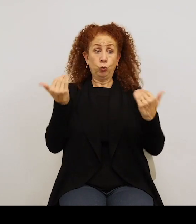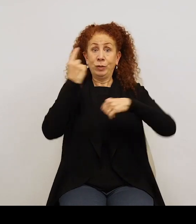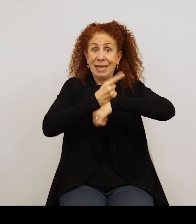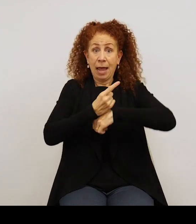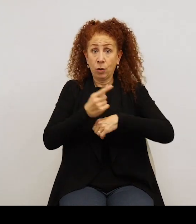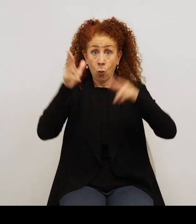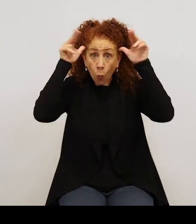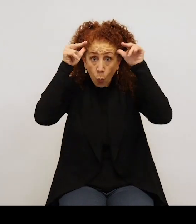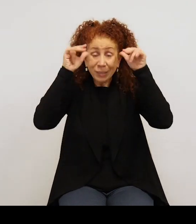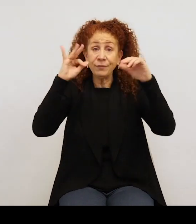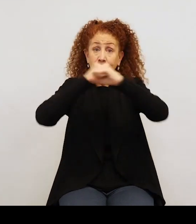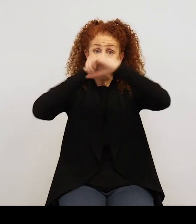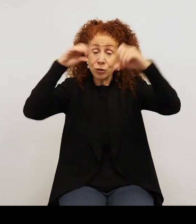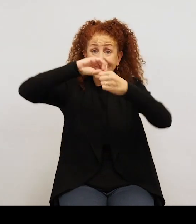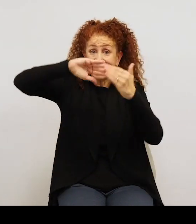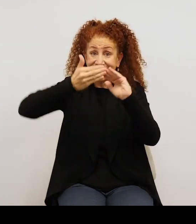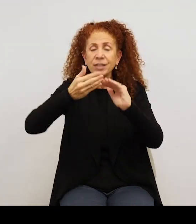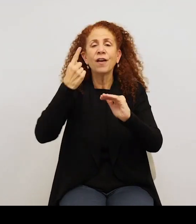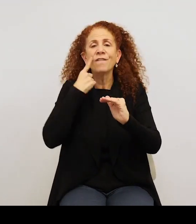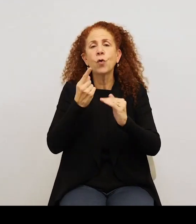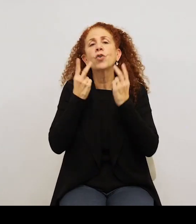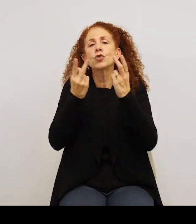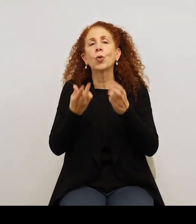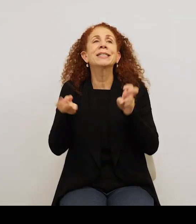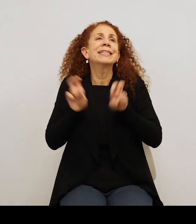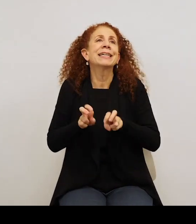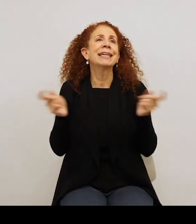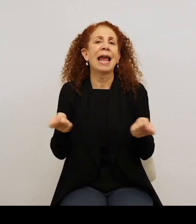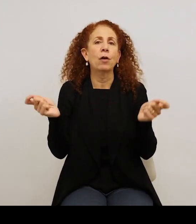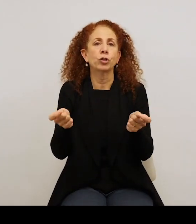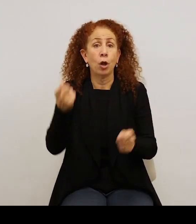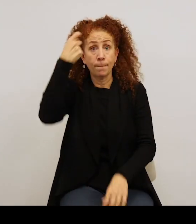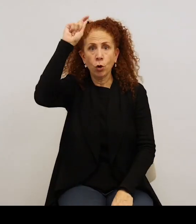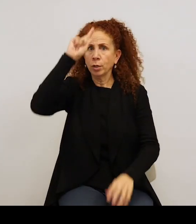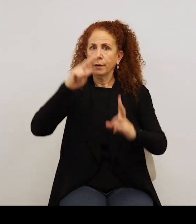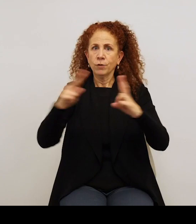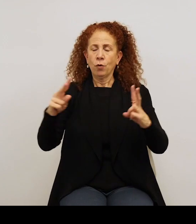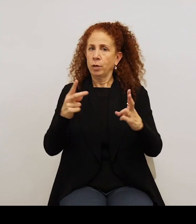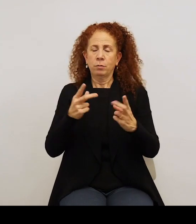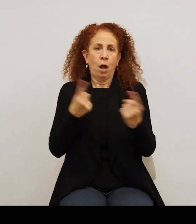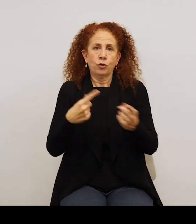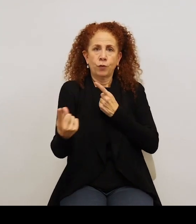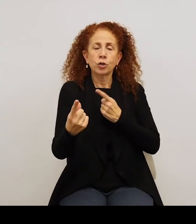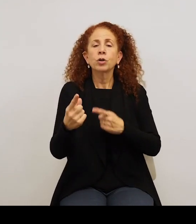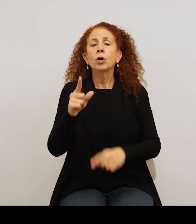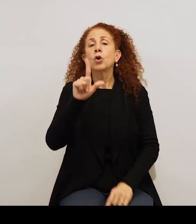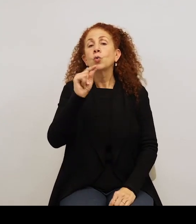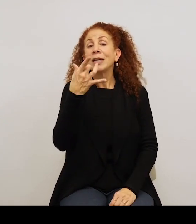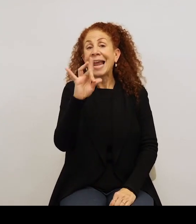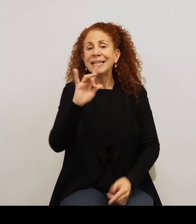it's mainly tourist carriages, which are actually very controversial in Berlin. They were outlawed in 2018, but then there was another lawsuit,